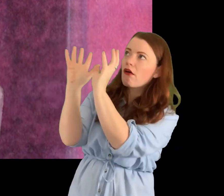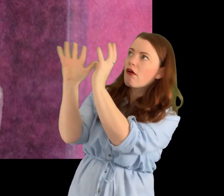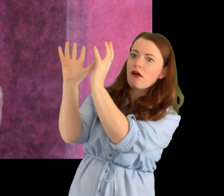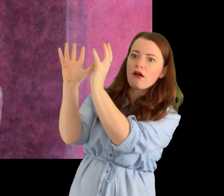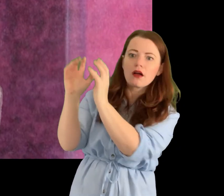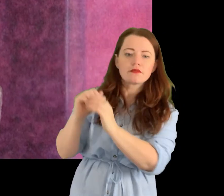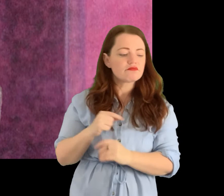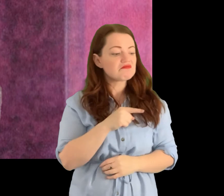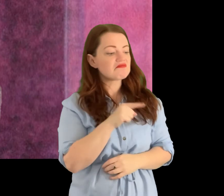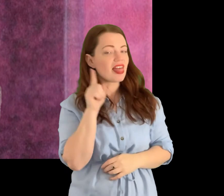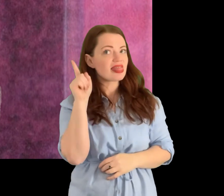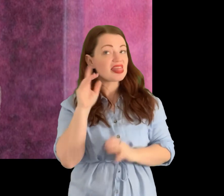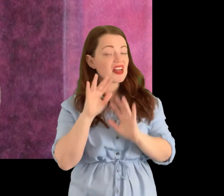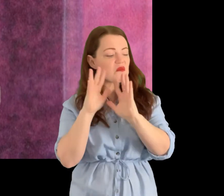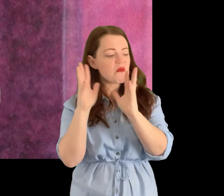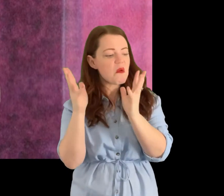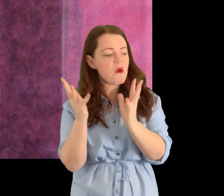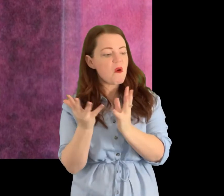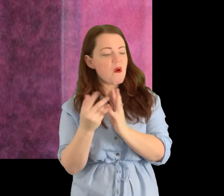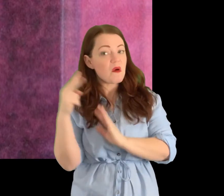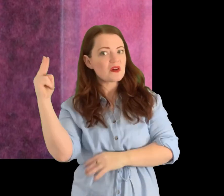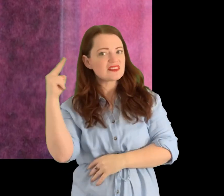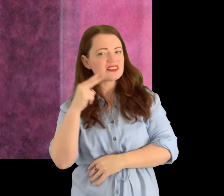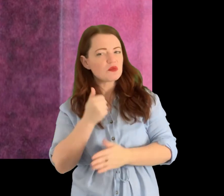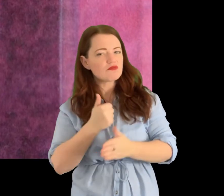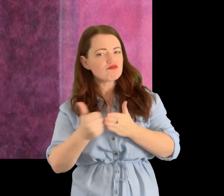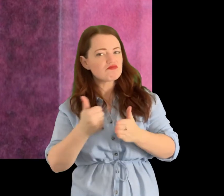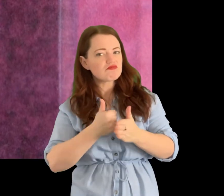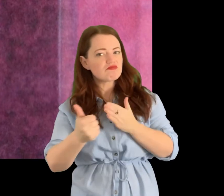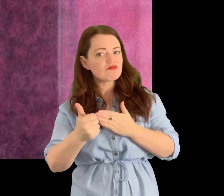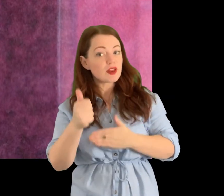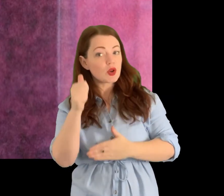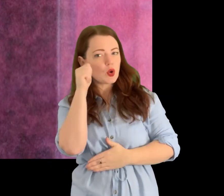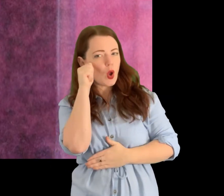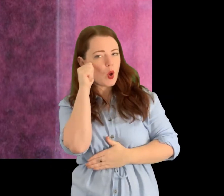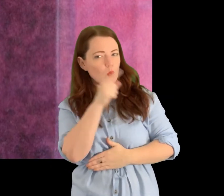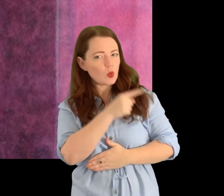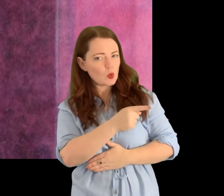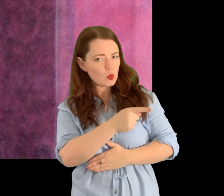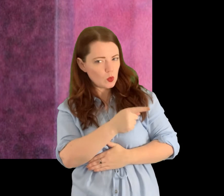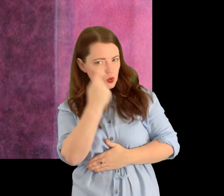“The ball” said Mama “can always see you And it knows what you are thinking